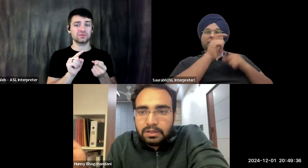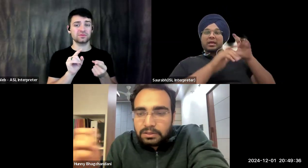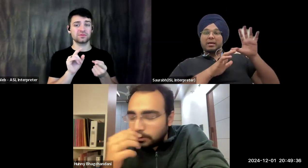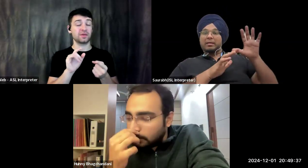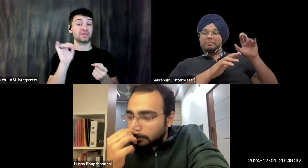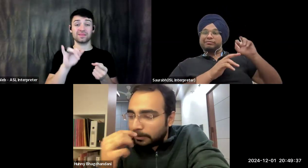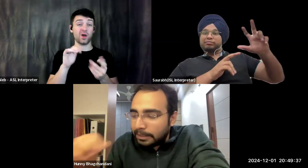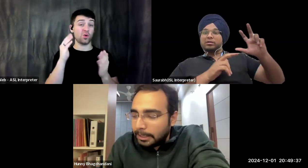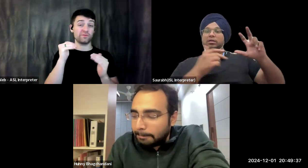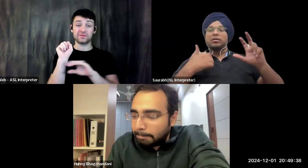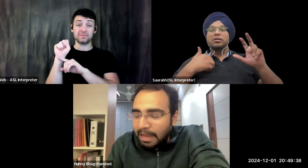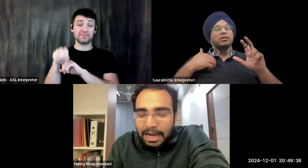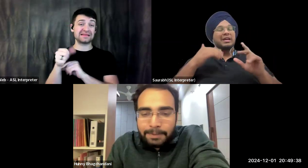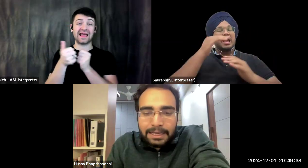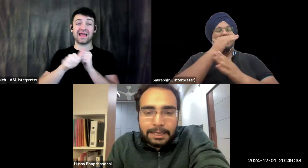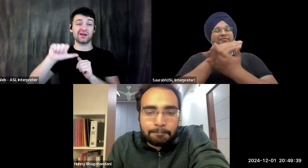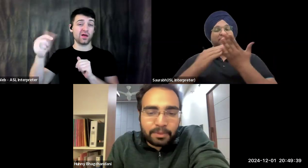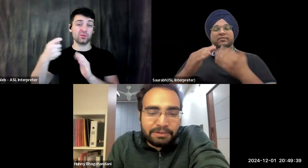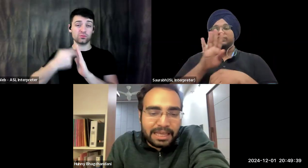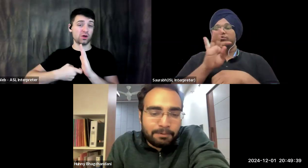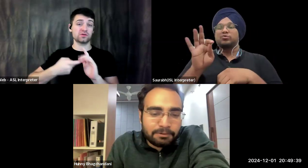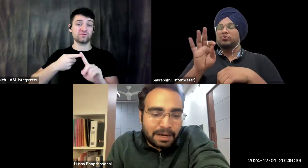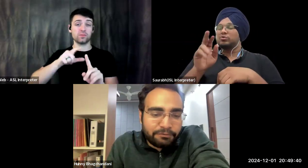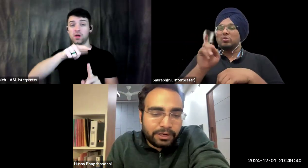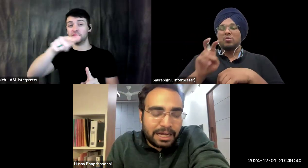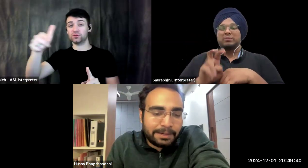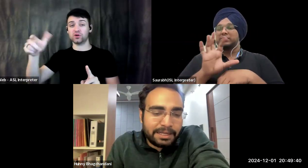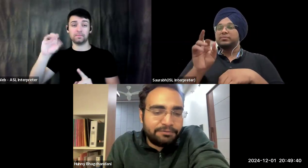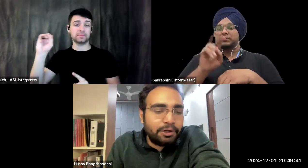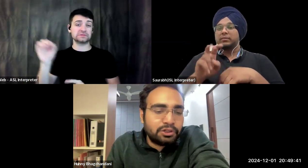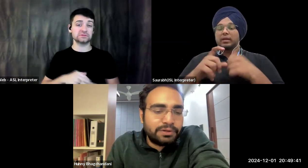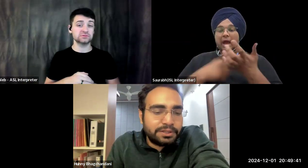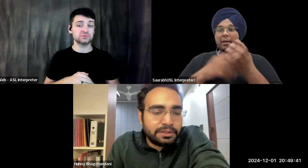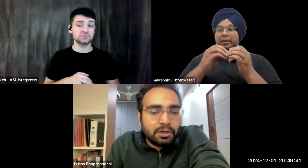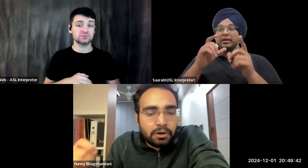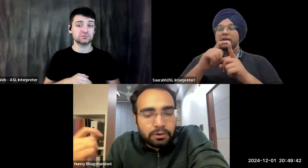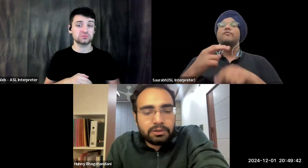So RBD, with the help of smartphone and RBD voiceover